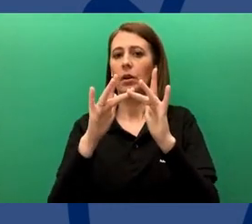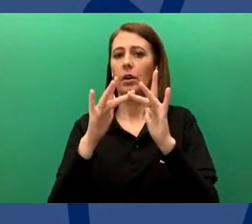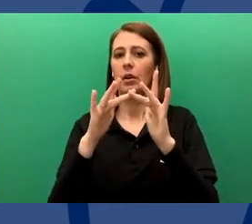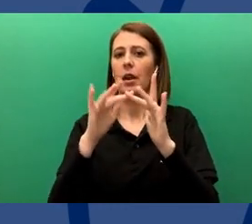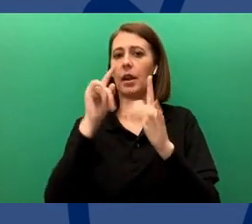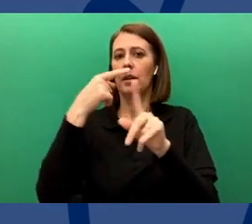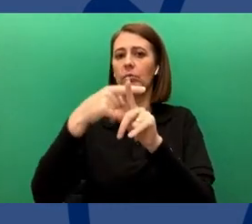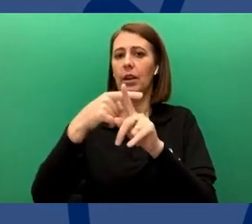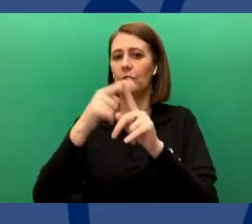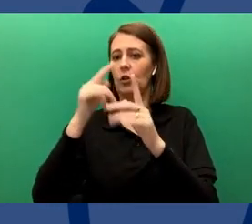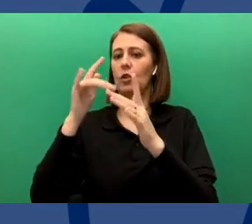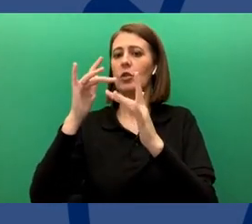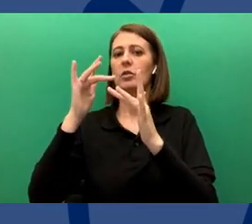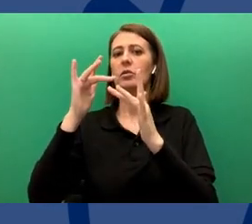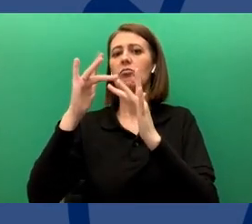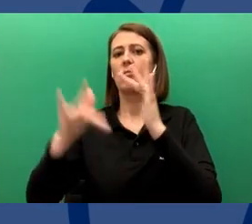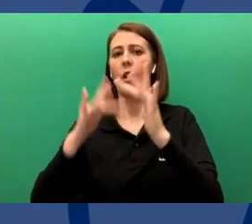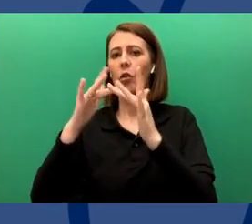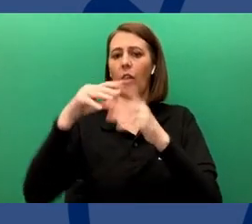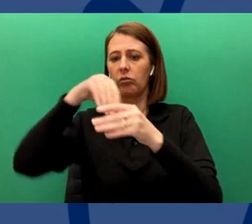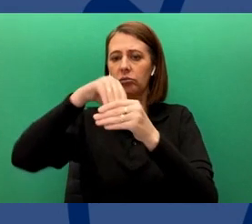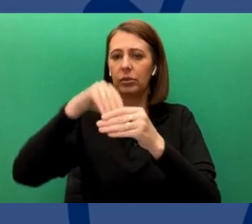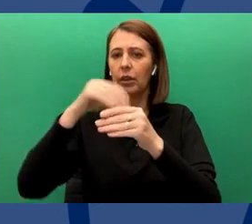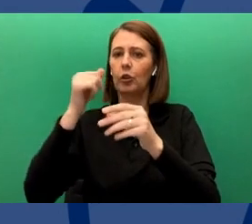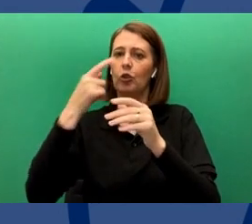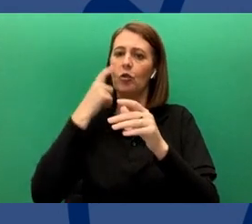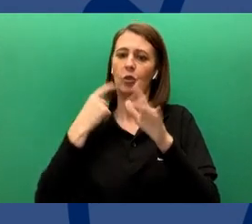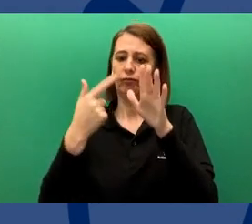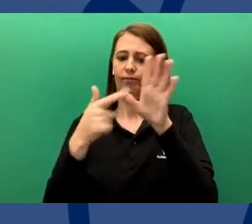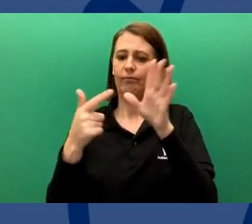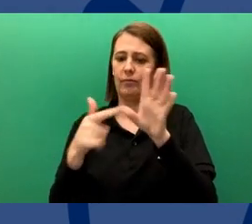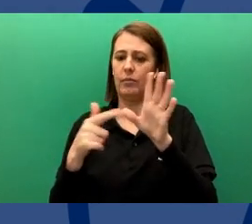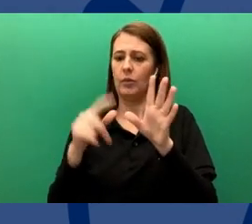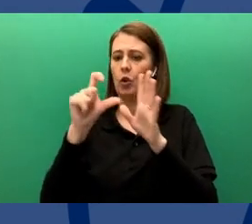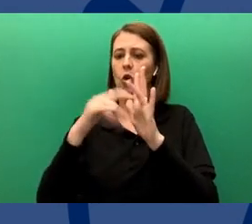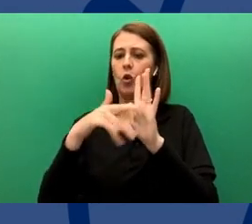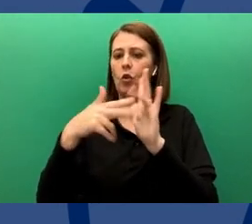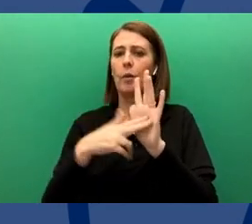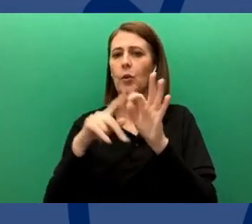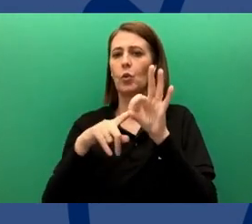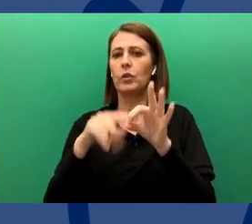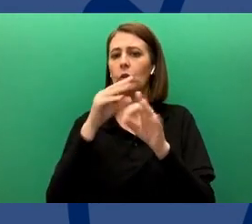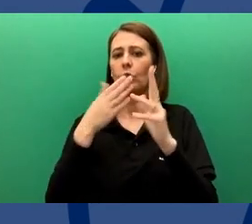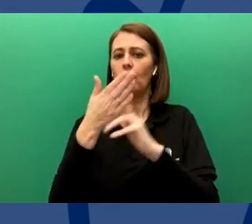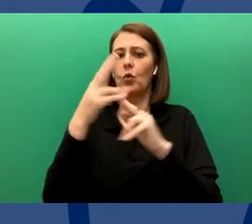to try and answer some of those common ones through our FAQs. And we will be updating